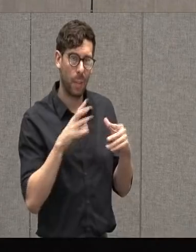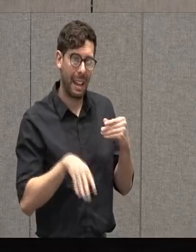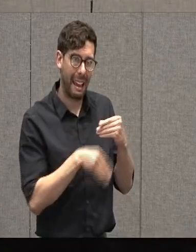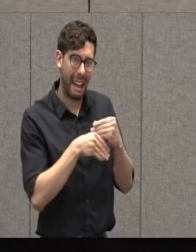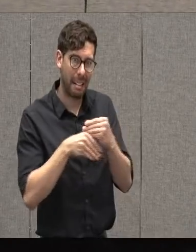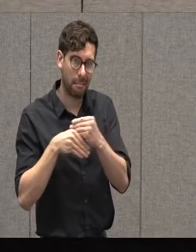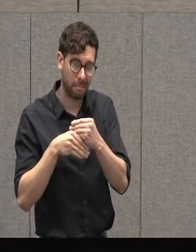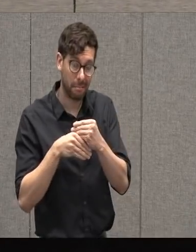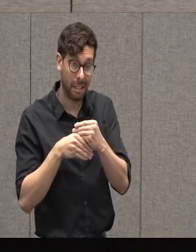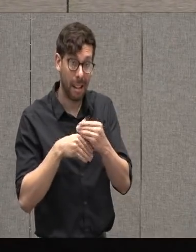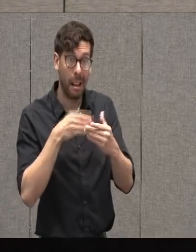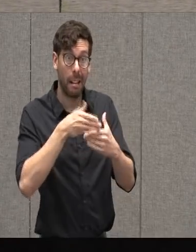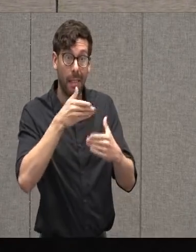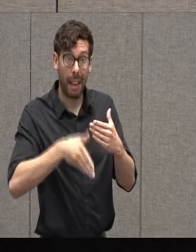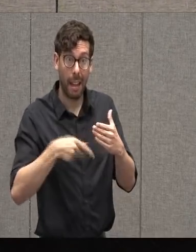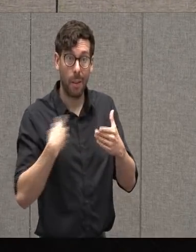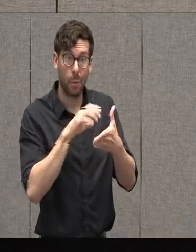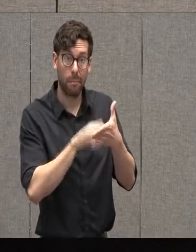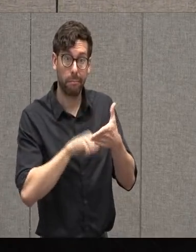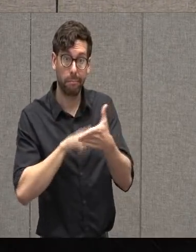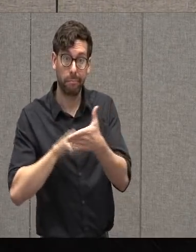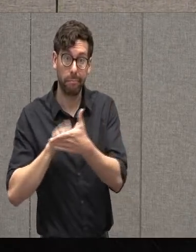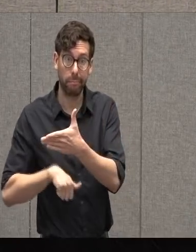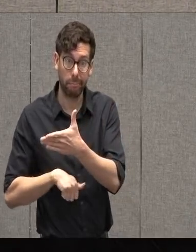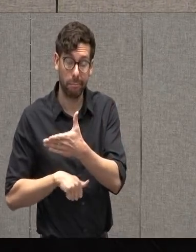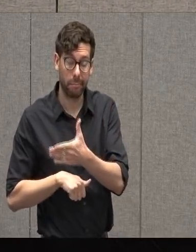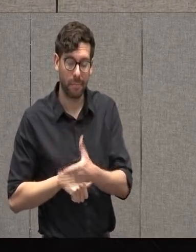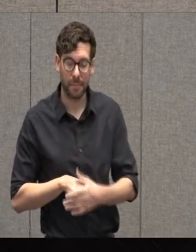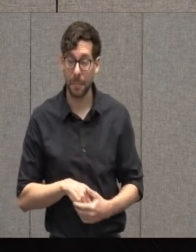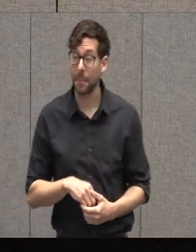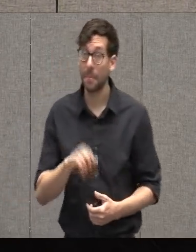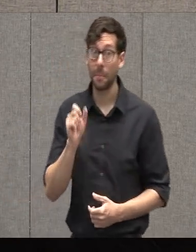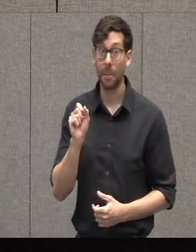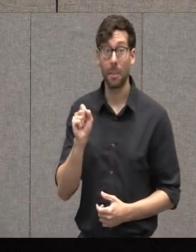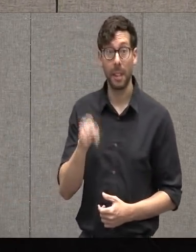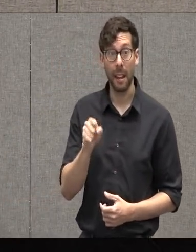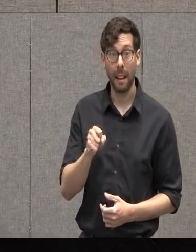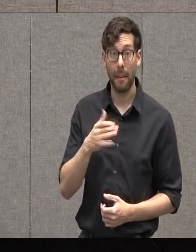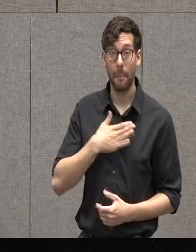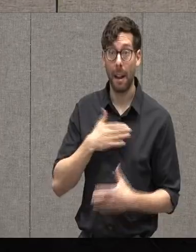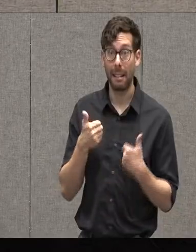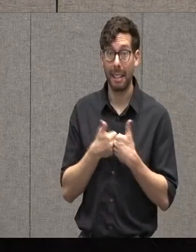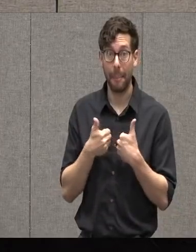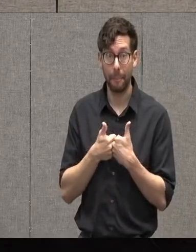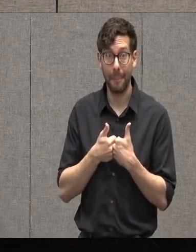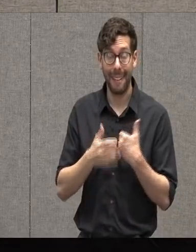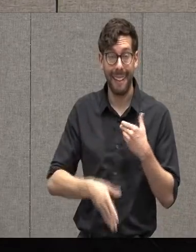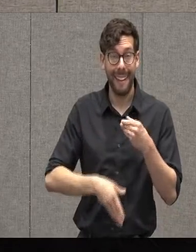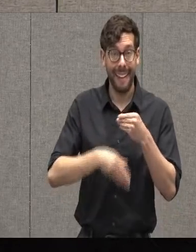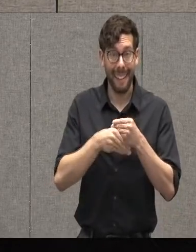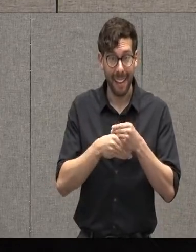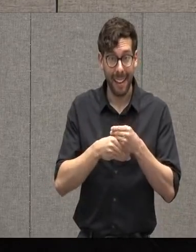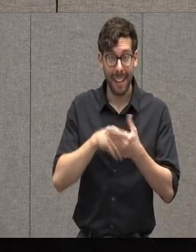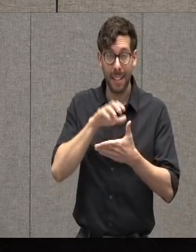Well, this game can be used for adding, subtracting, even multiplying too.